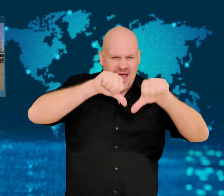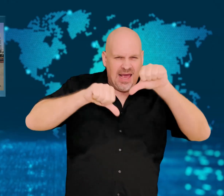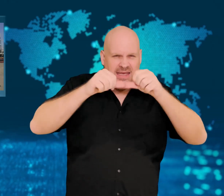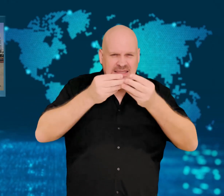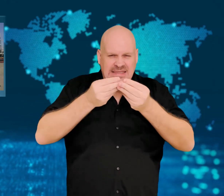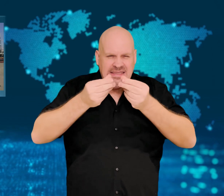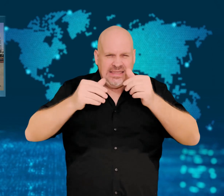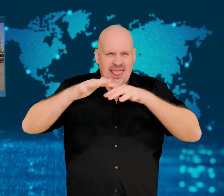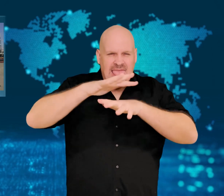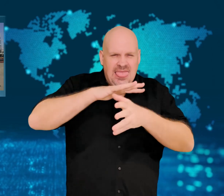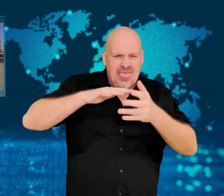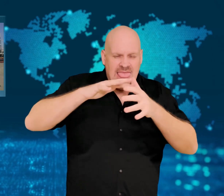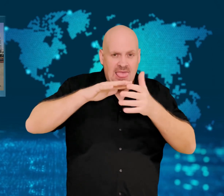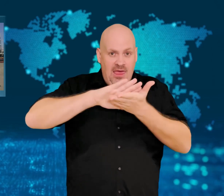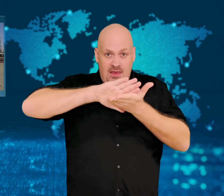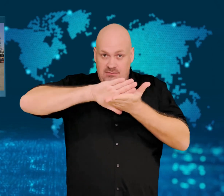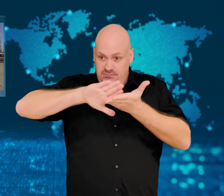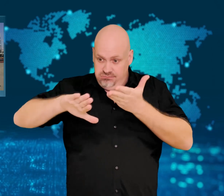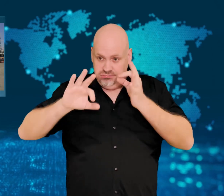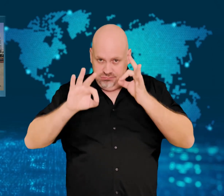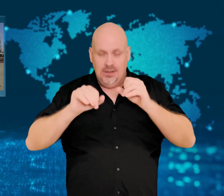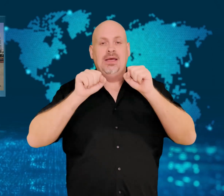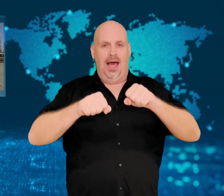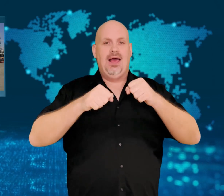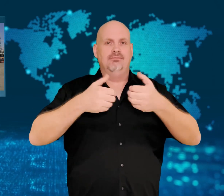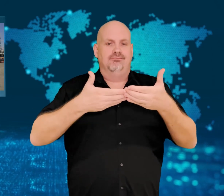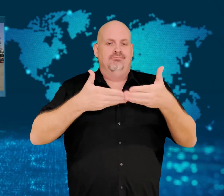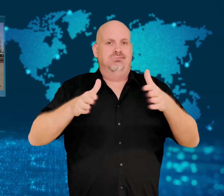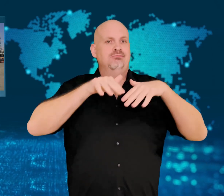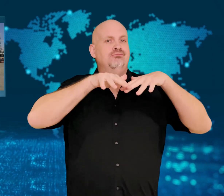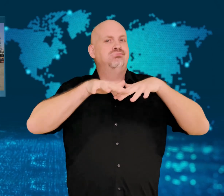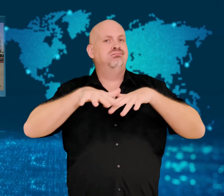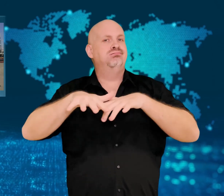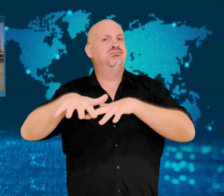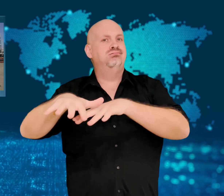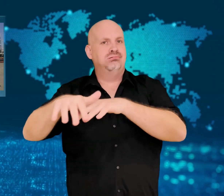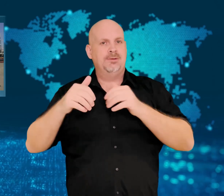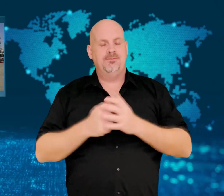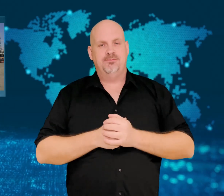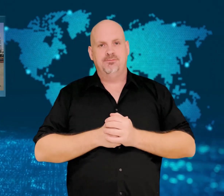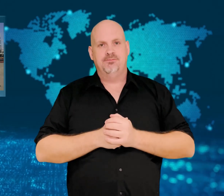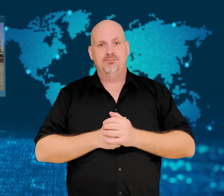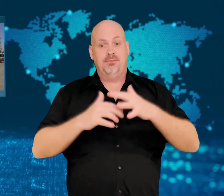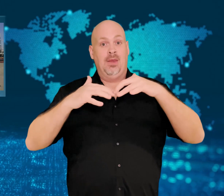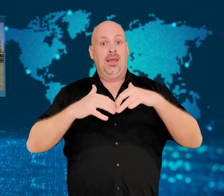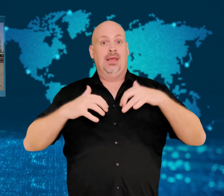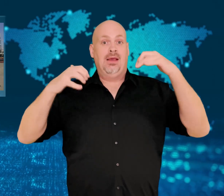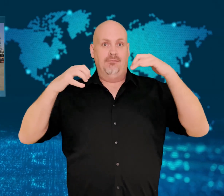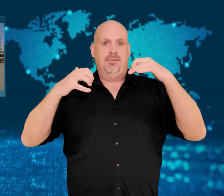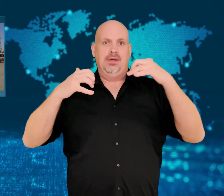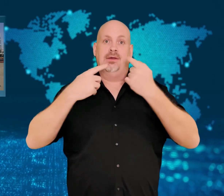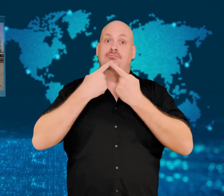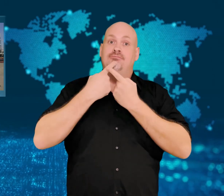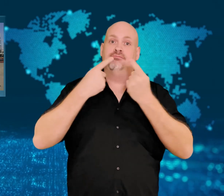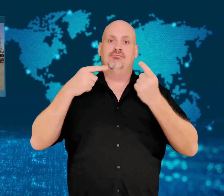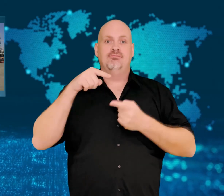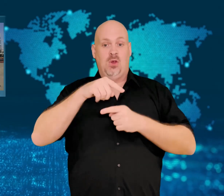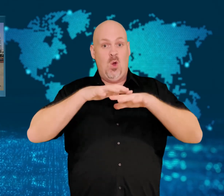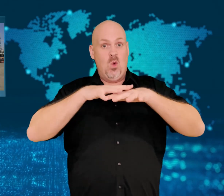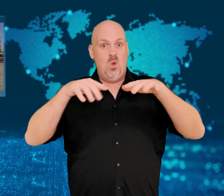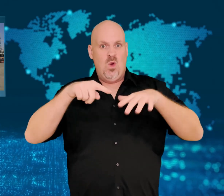how to release the water into the Pacific Ocean.